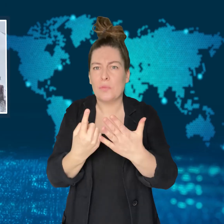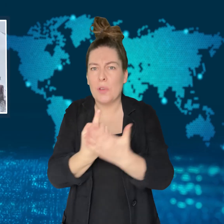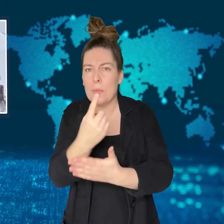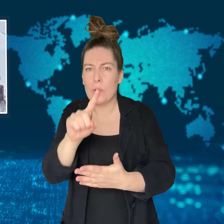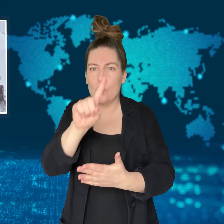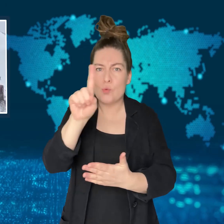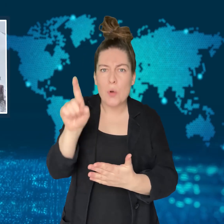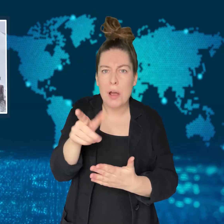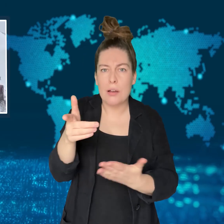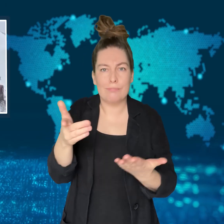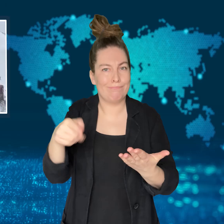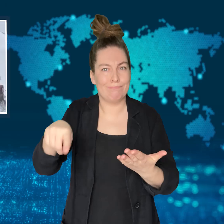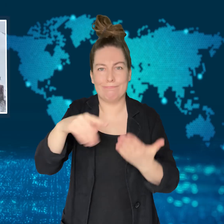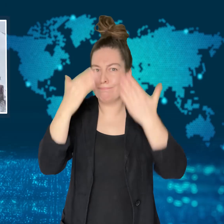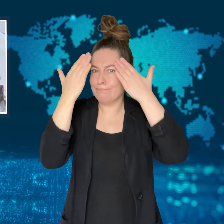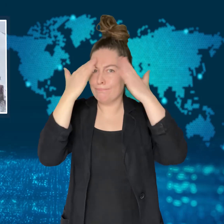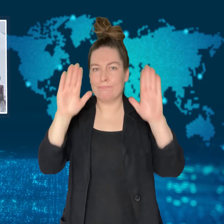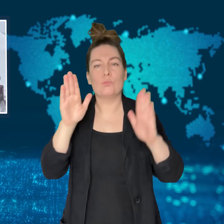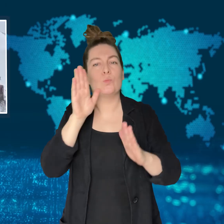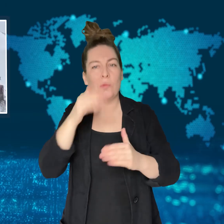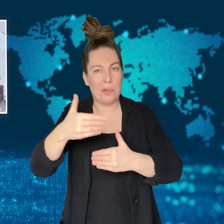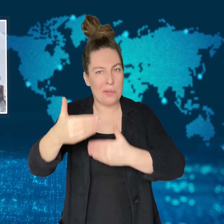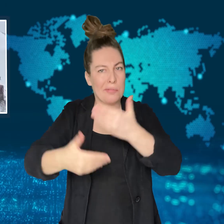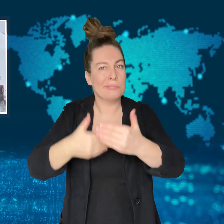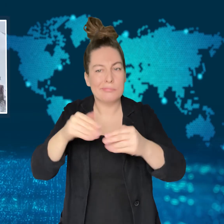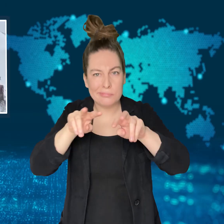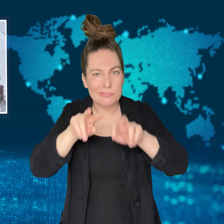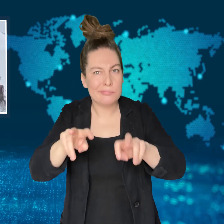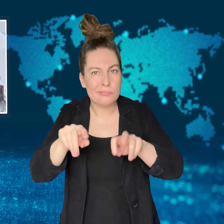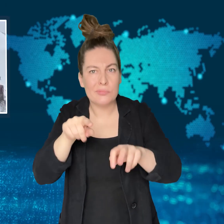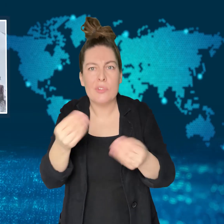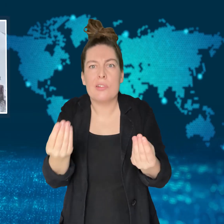but it is being investigated.